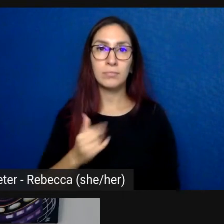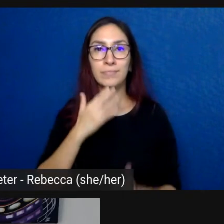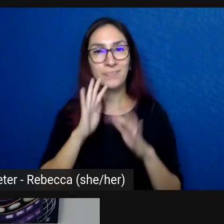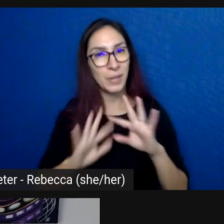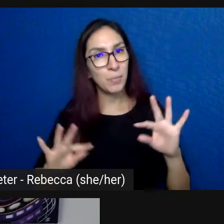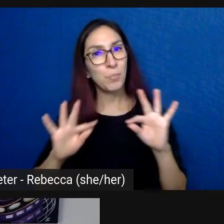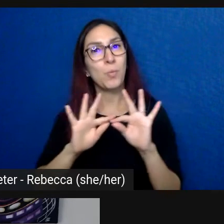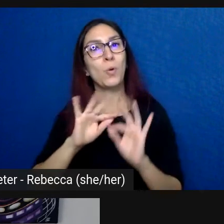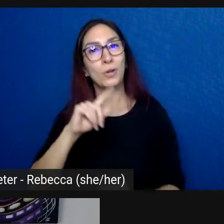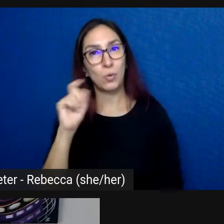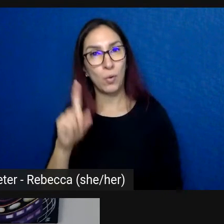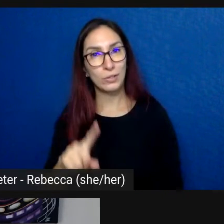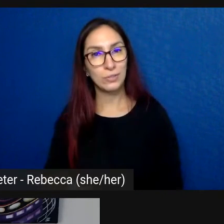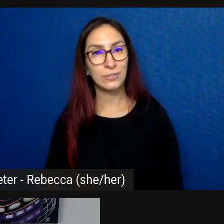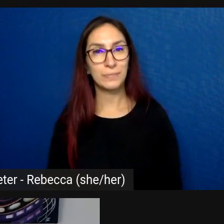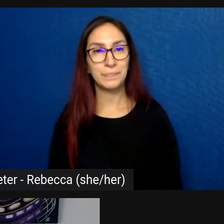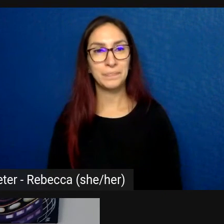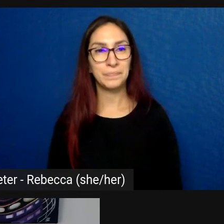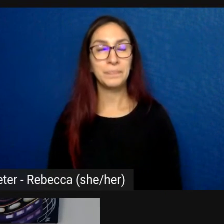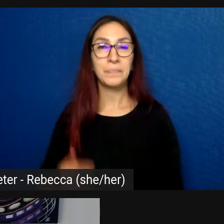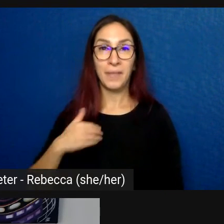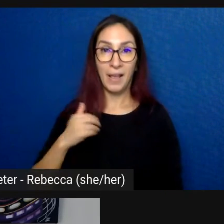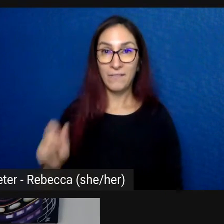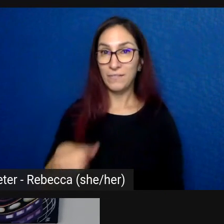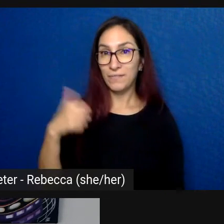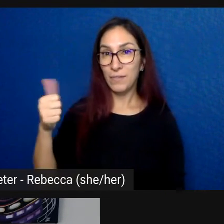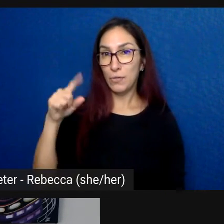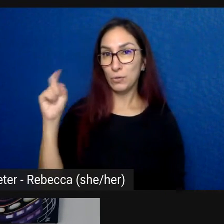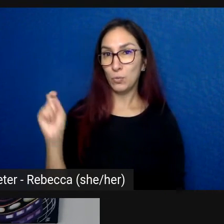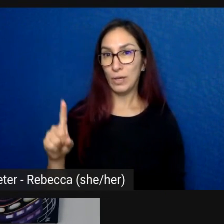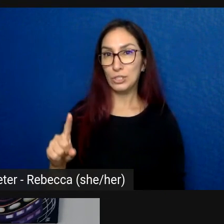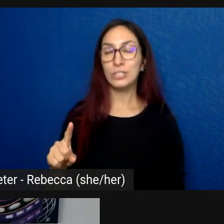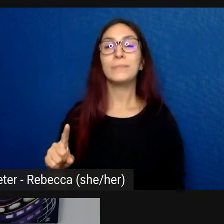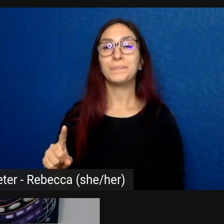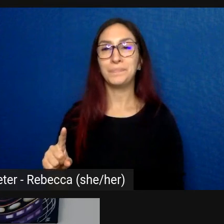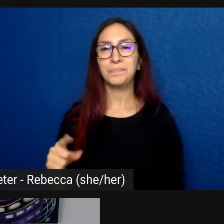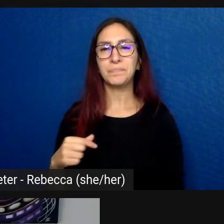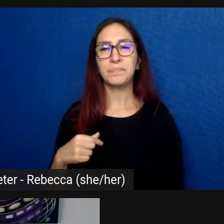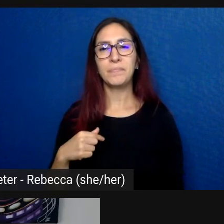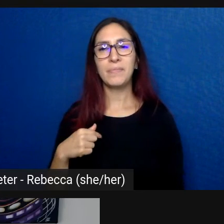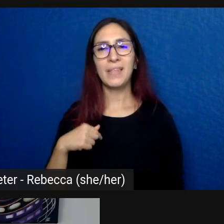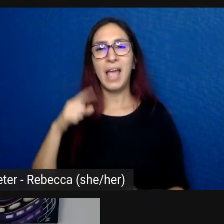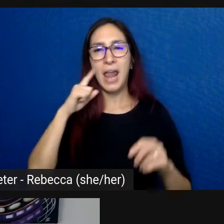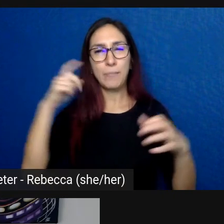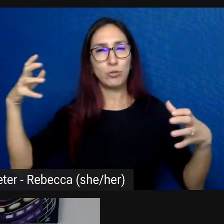We do have another question and I'm going to scope this down just a little bit.